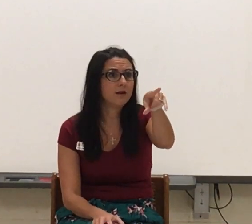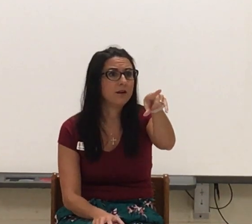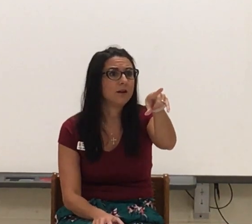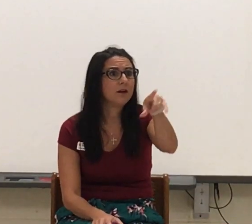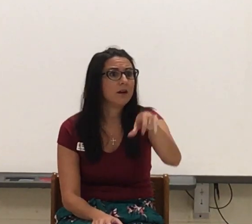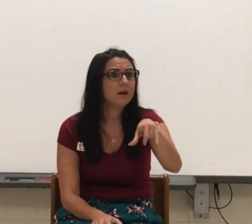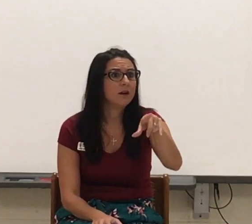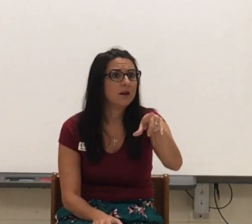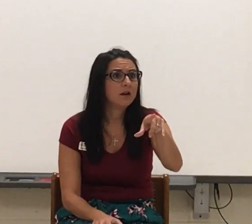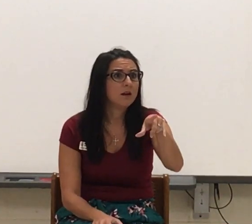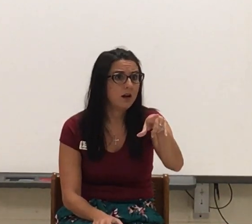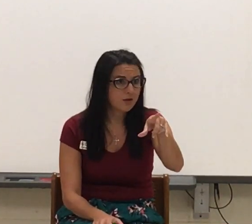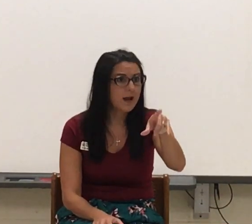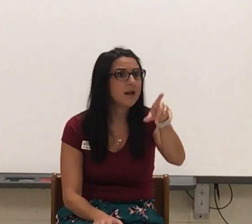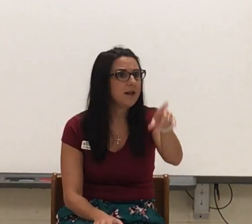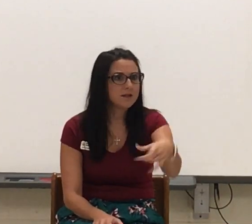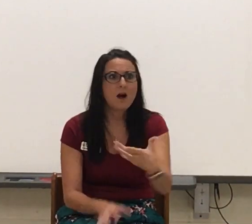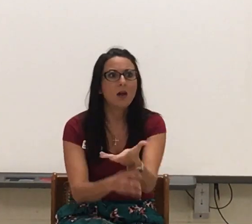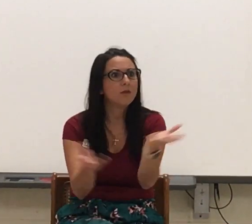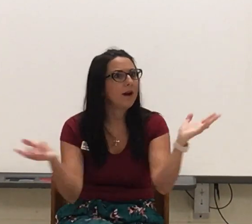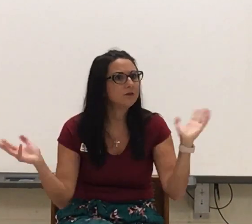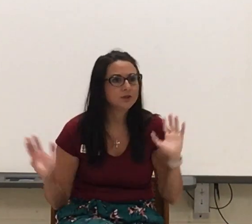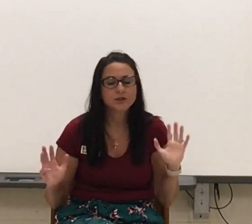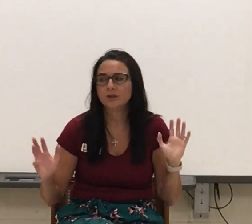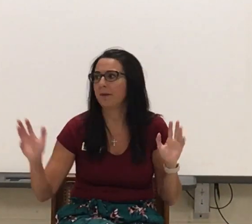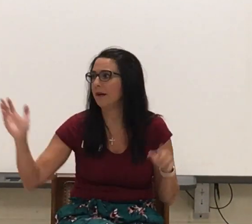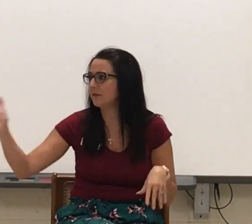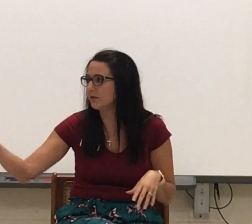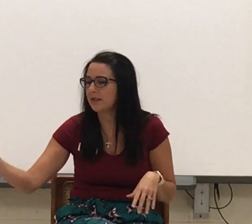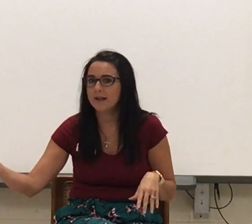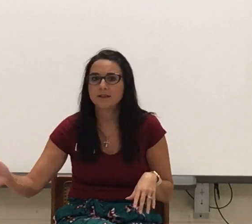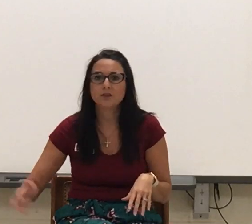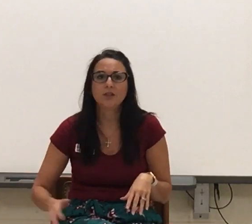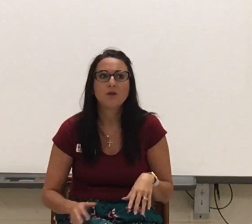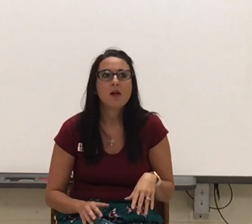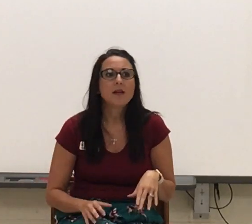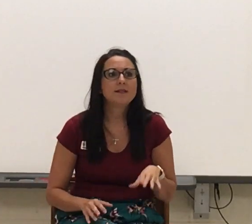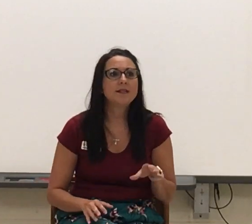it. Ok yes, all around you, your parents are talking